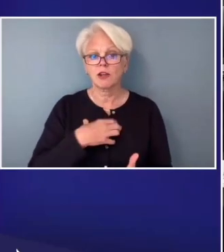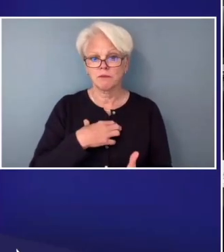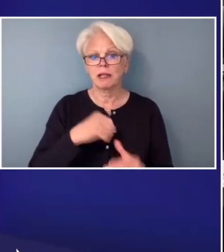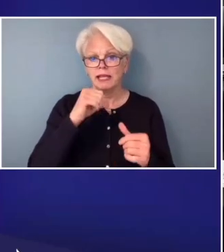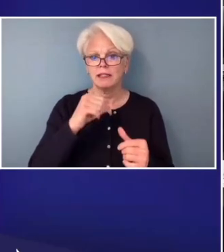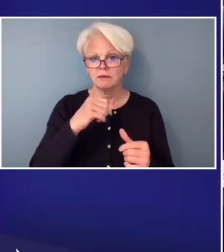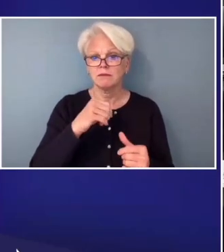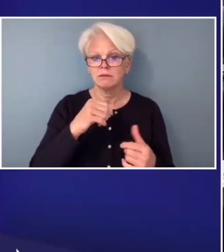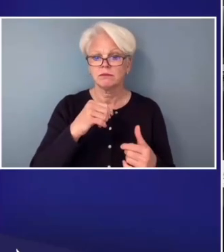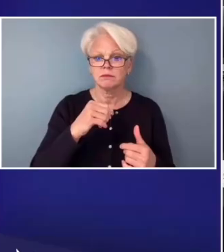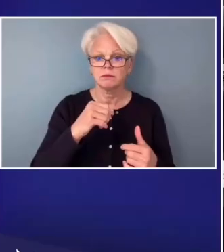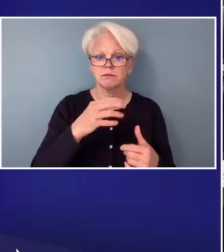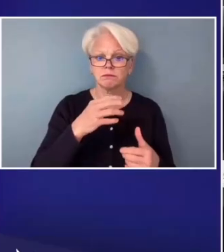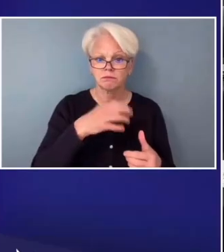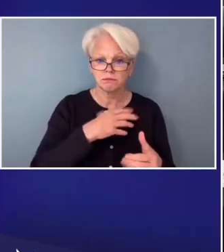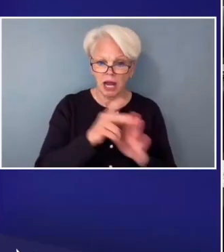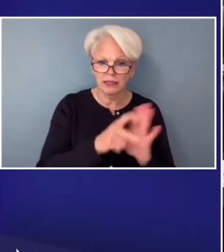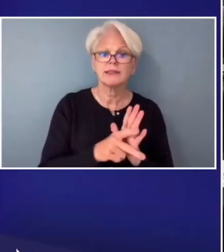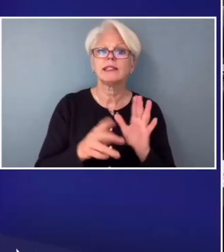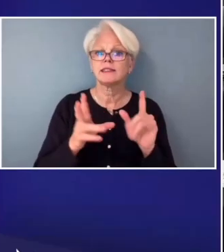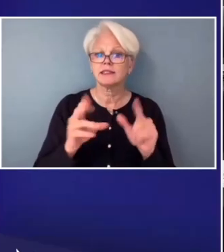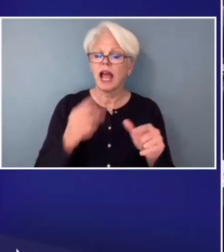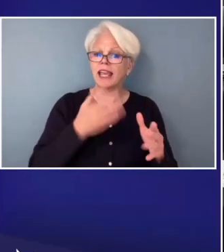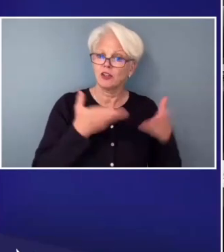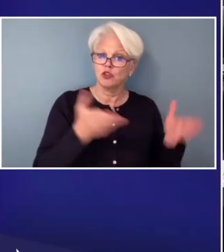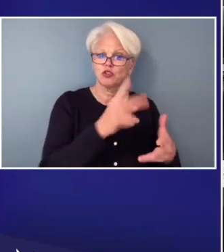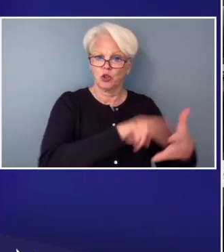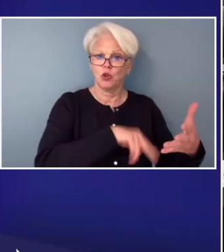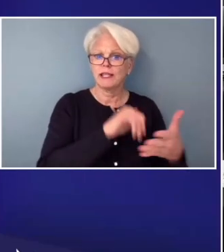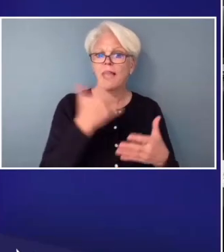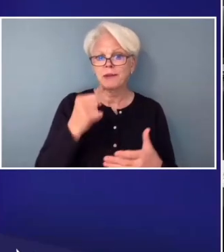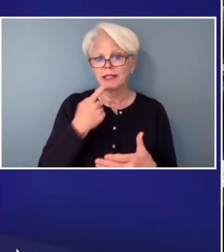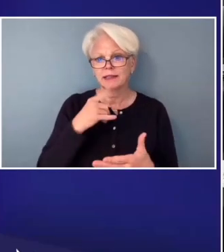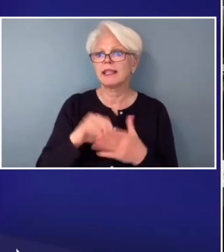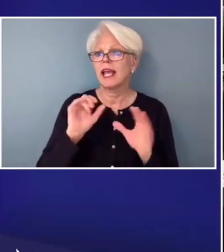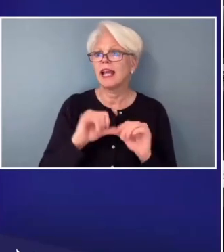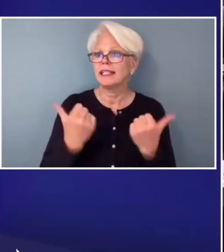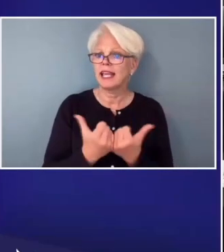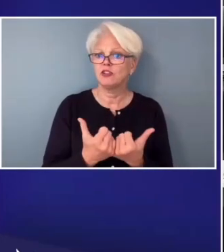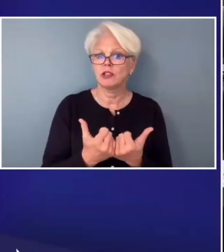It does indicate that you, that an agency, um, may not require that,